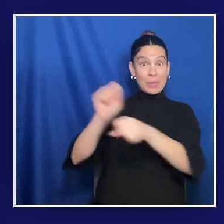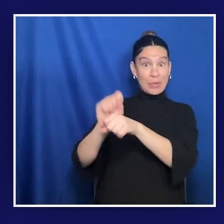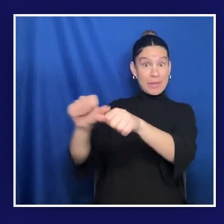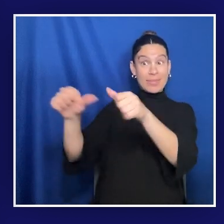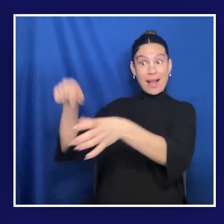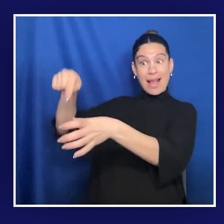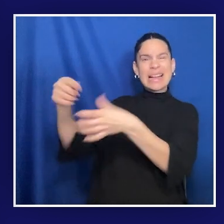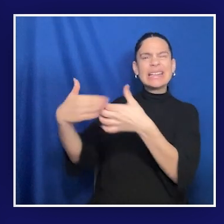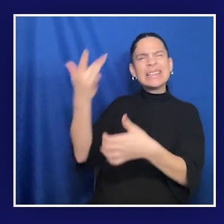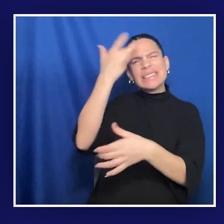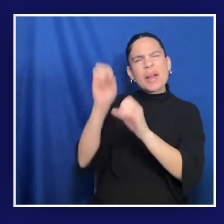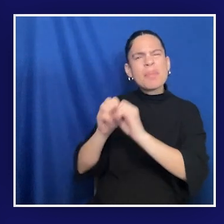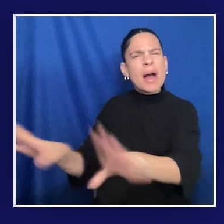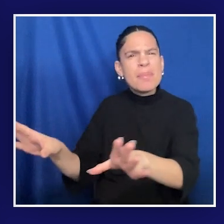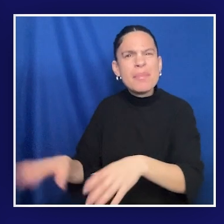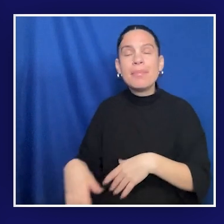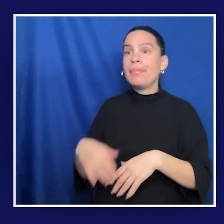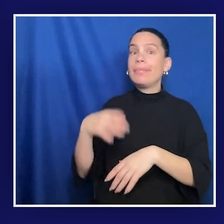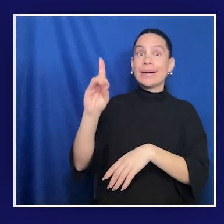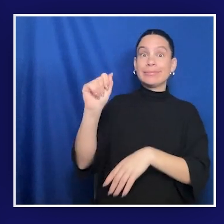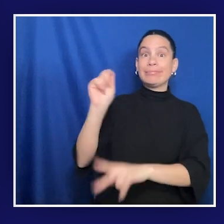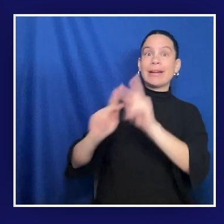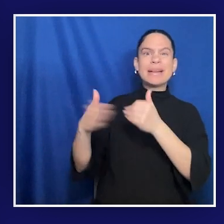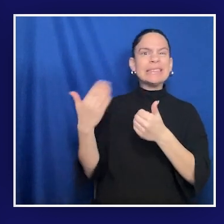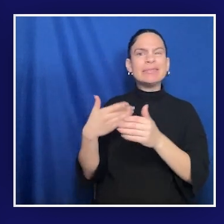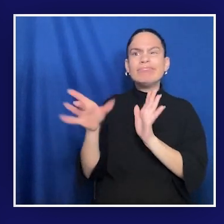can rapidly spread disease, putting people with disabilities at risk.